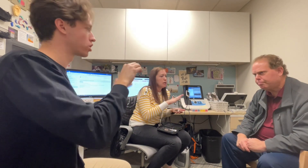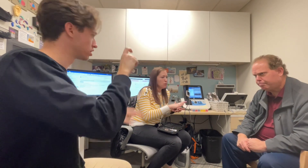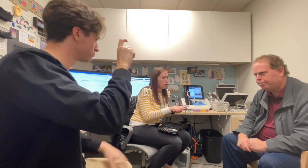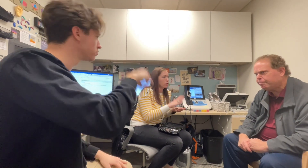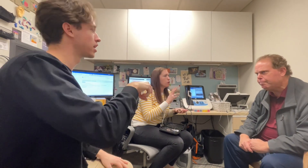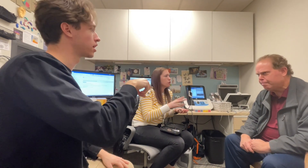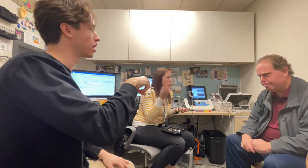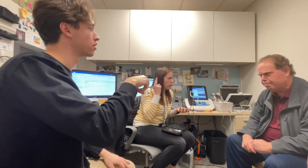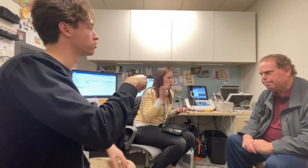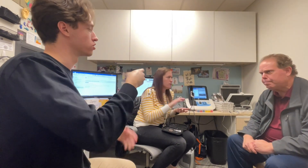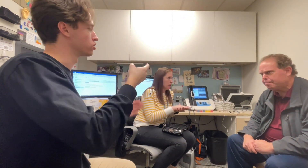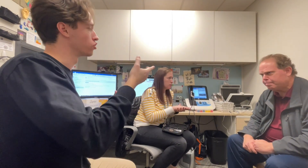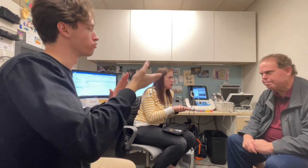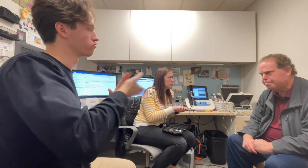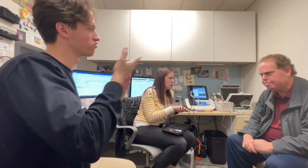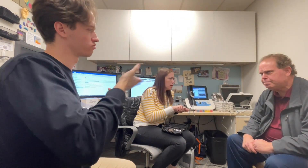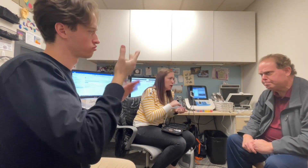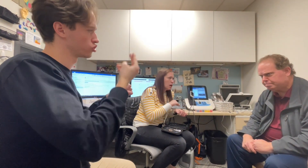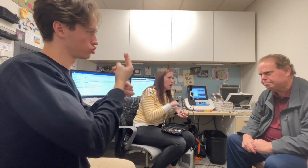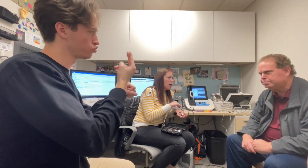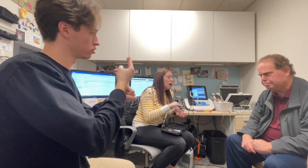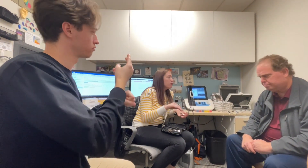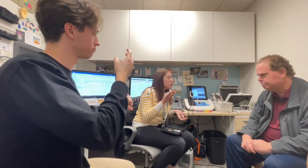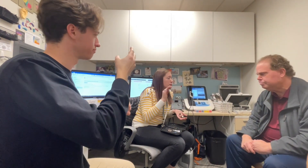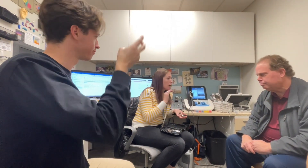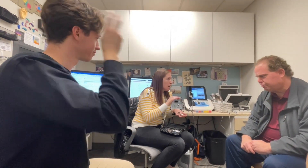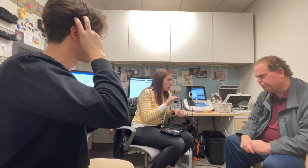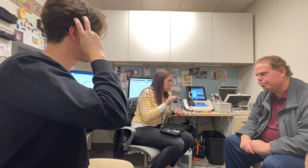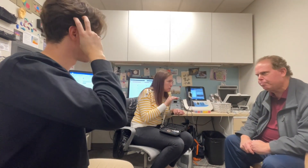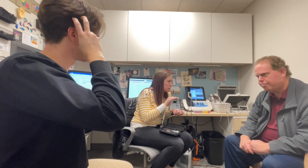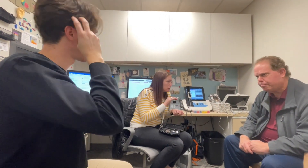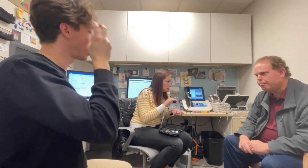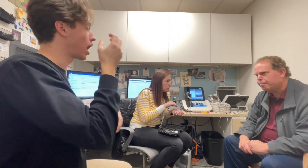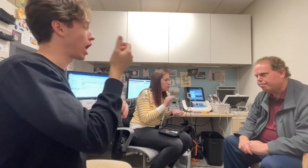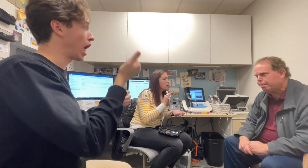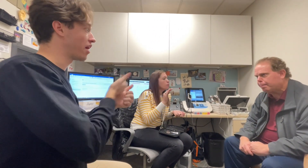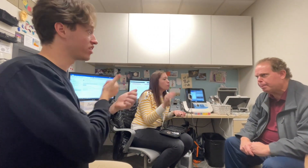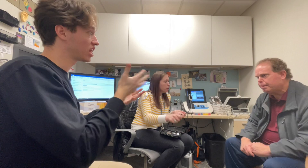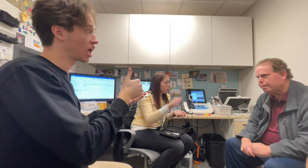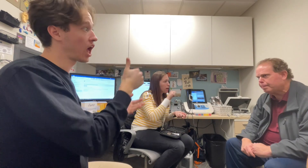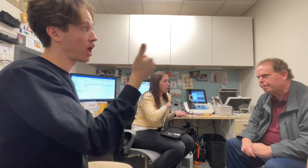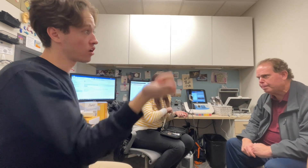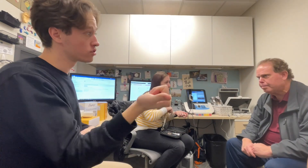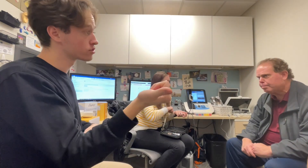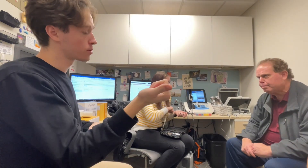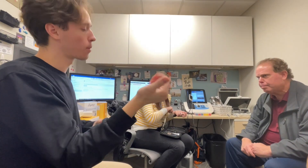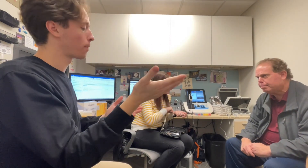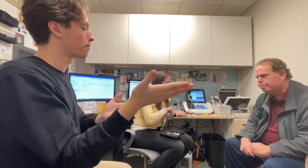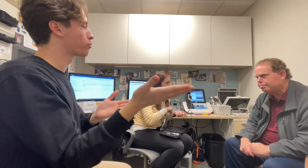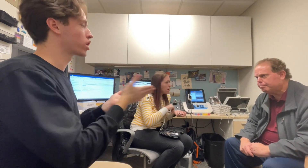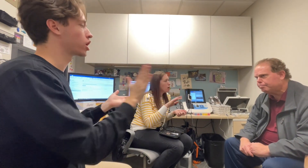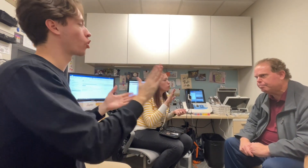in order to wear the device everything else bring your backpack back next time and we'll